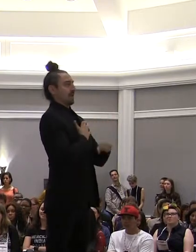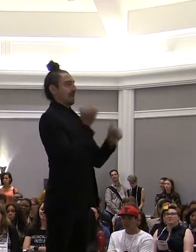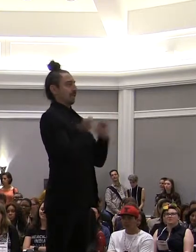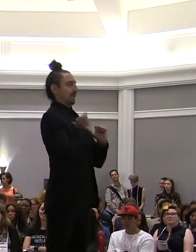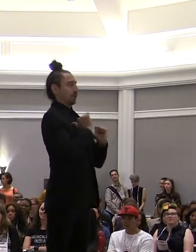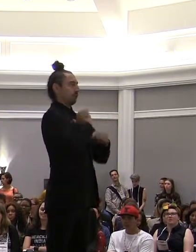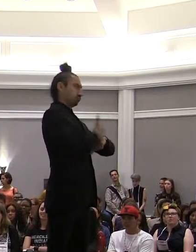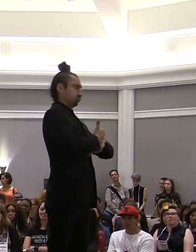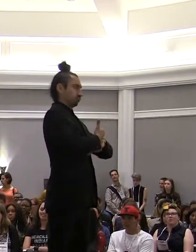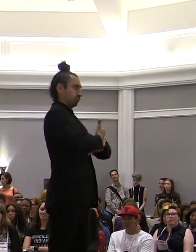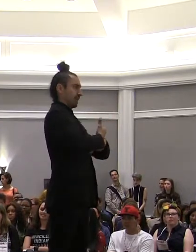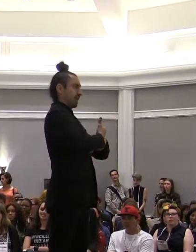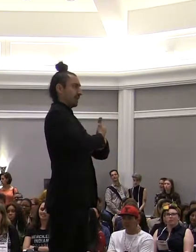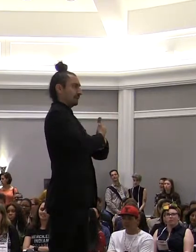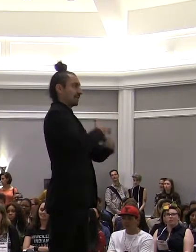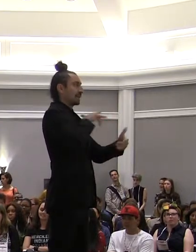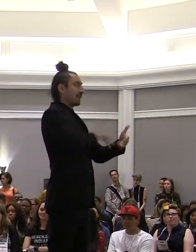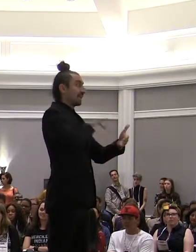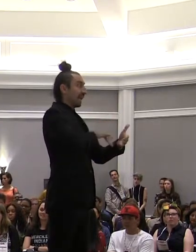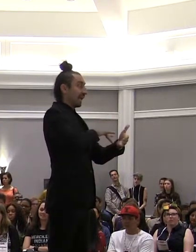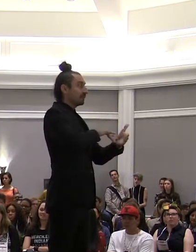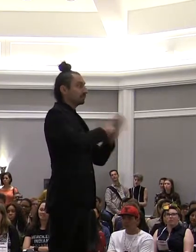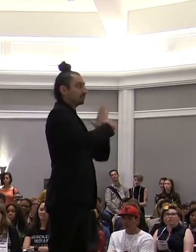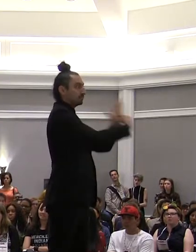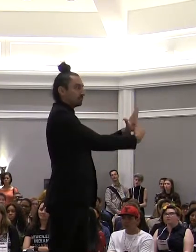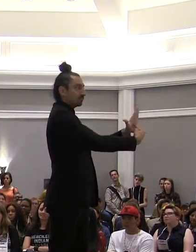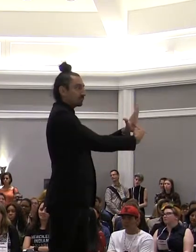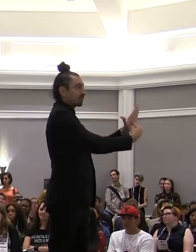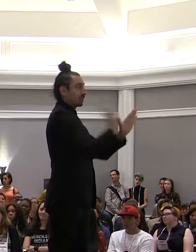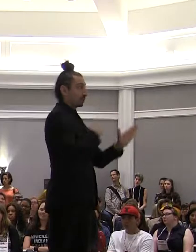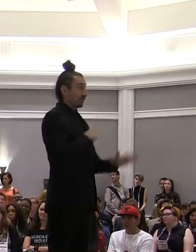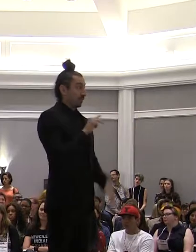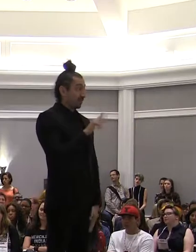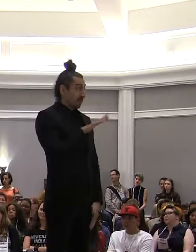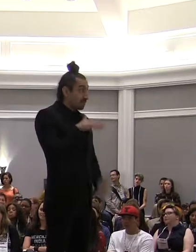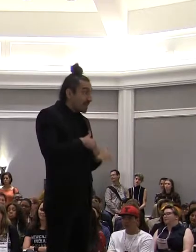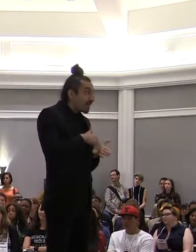because we've just embarked on a thirty five million dollar campaign to redo our main stage theater complex.